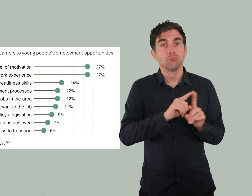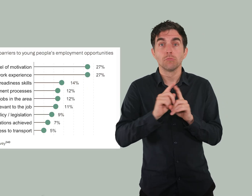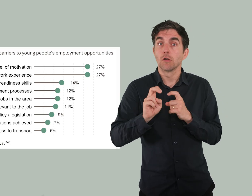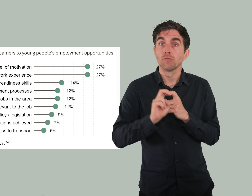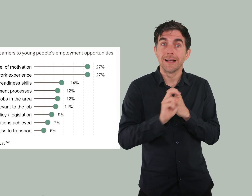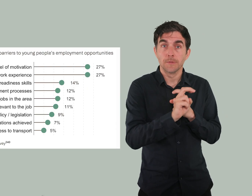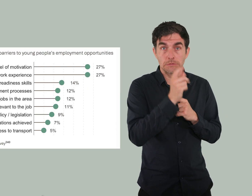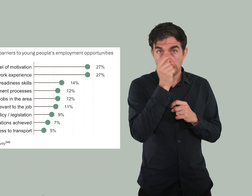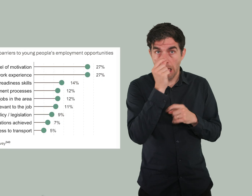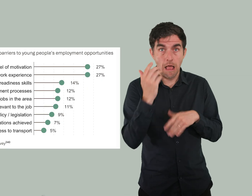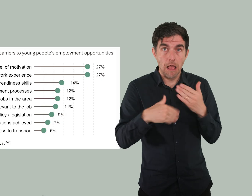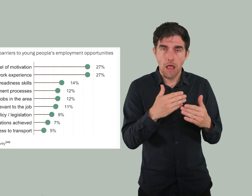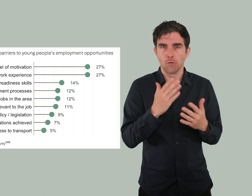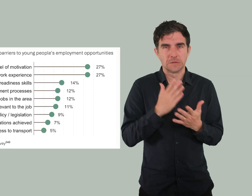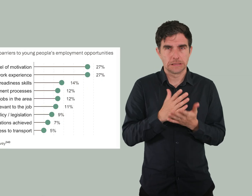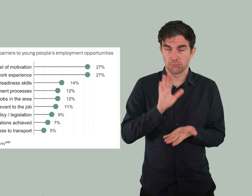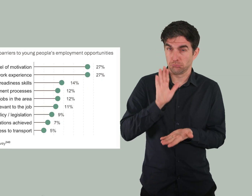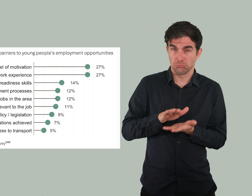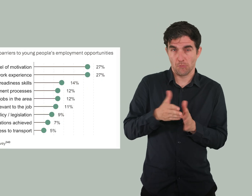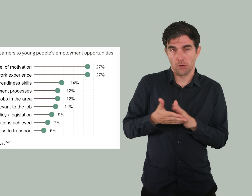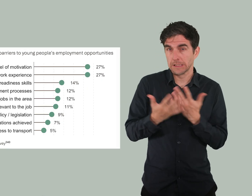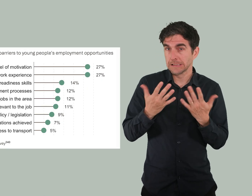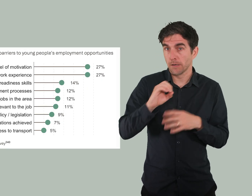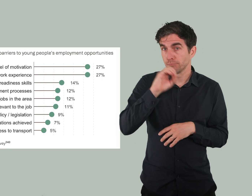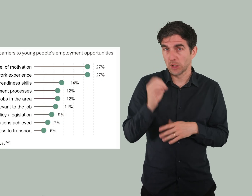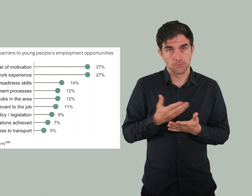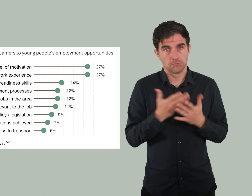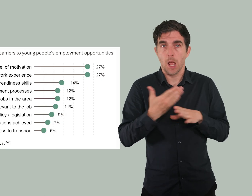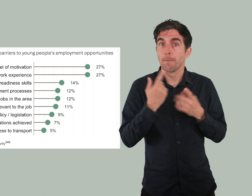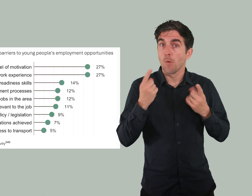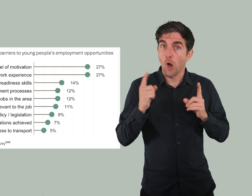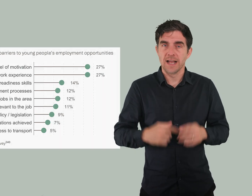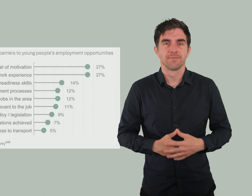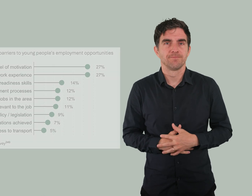and access to transport are each cited by fewer than 10% of employers.